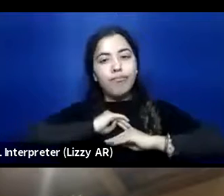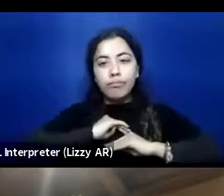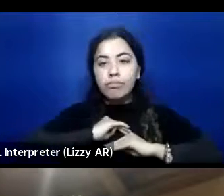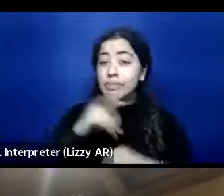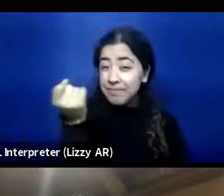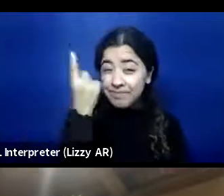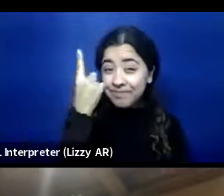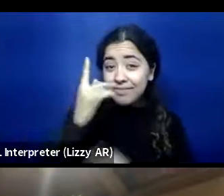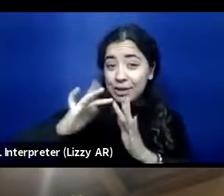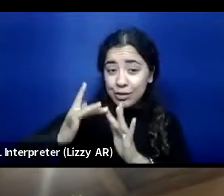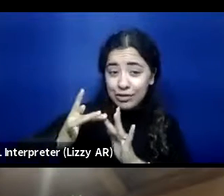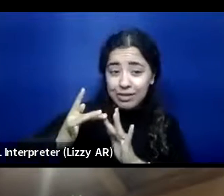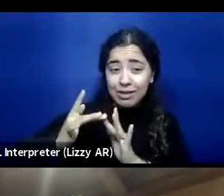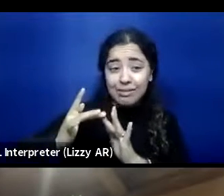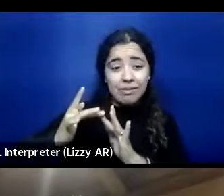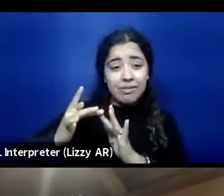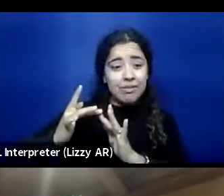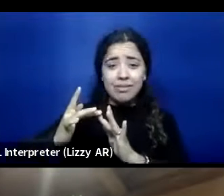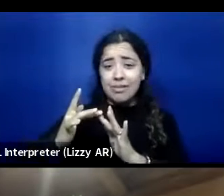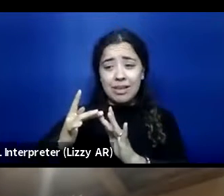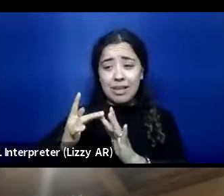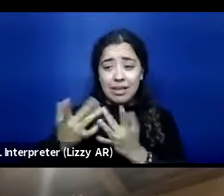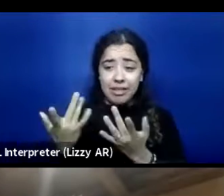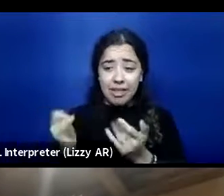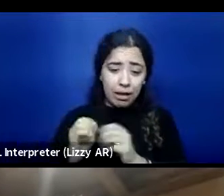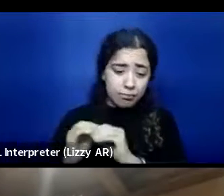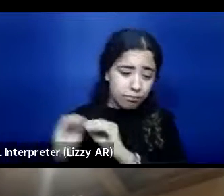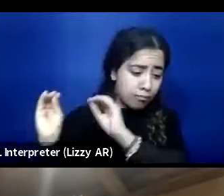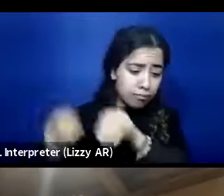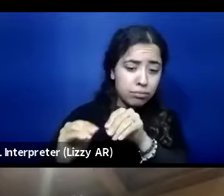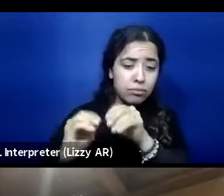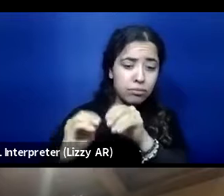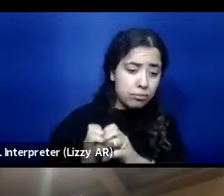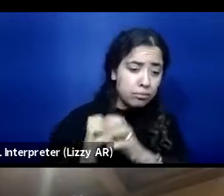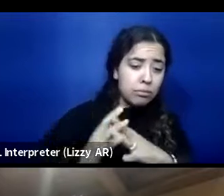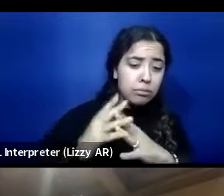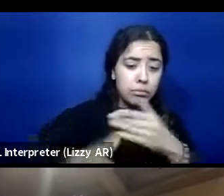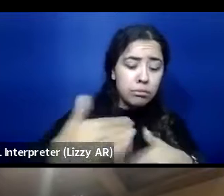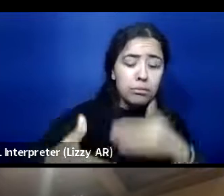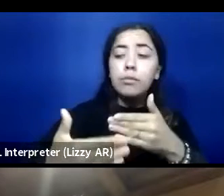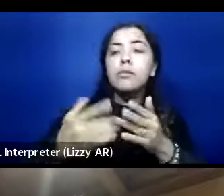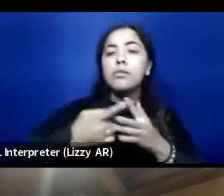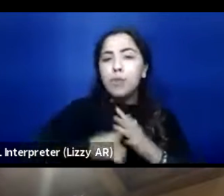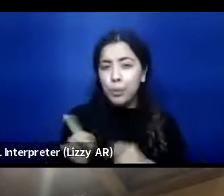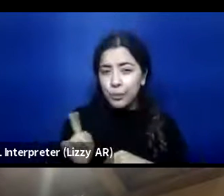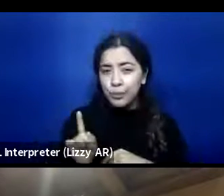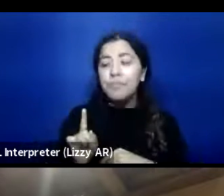and its evolution and implementation was done in the research community and the research community